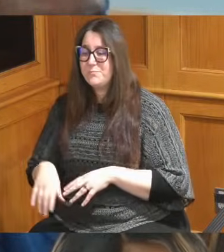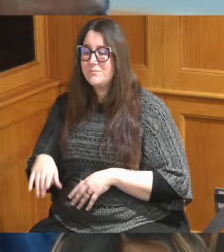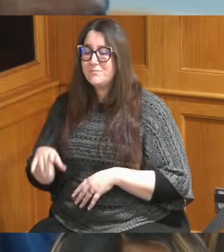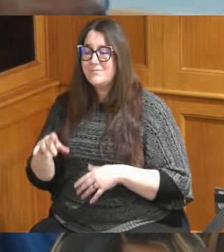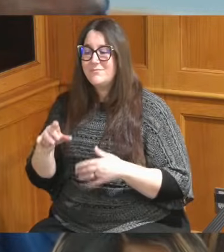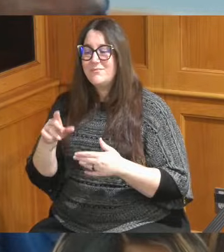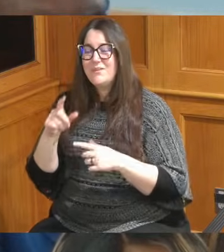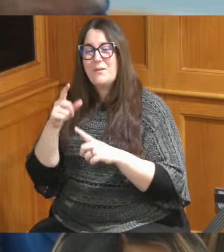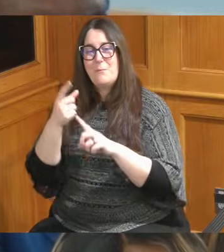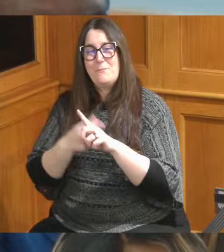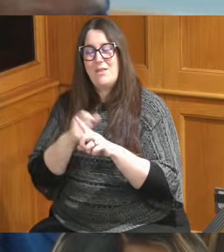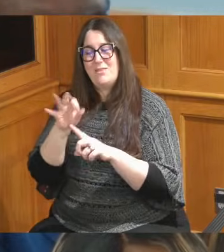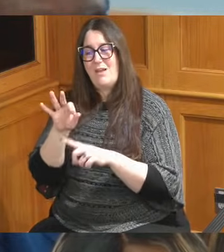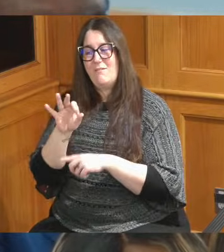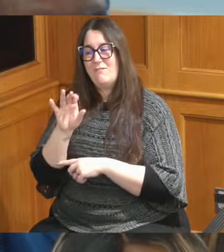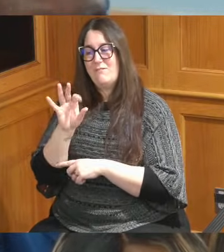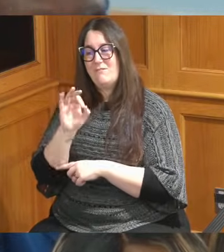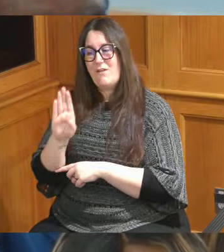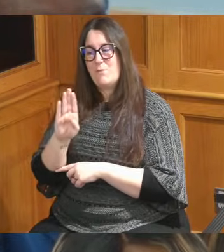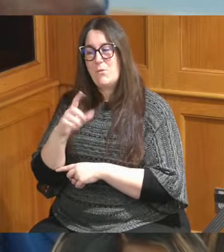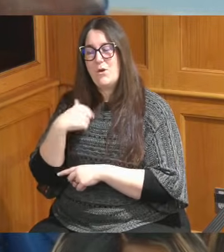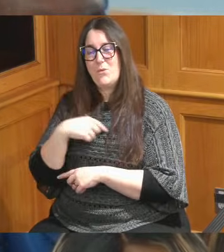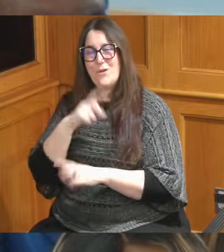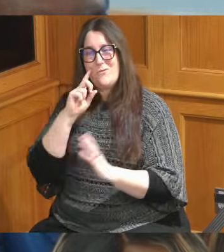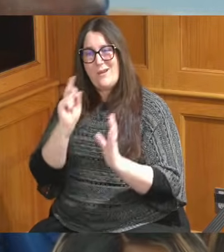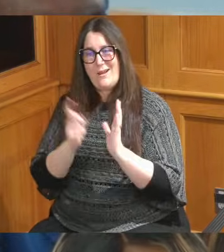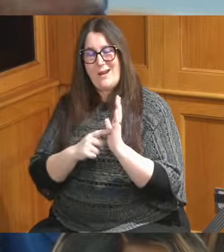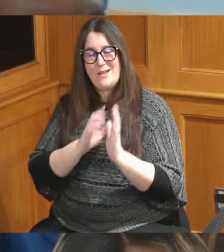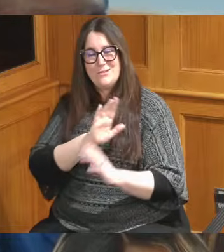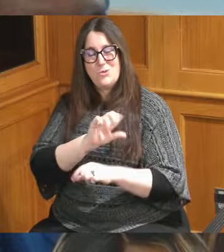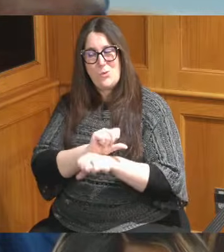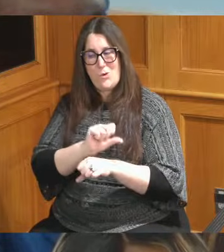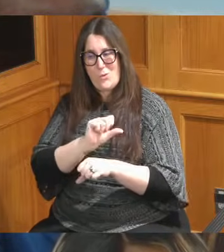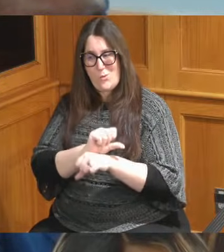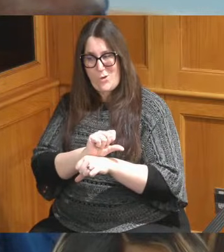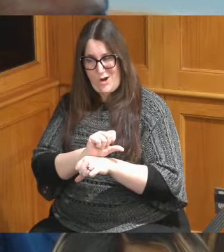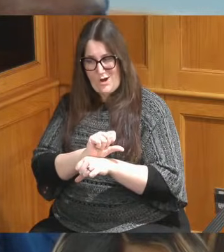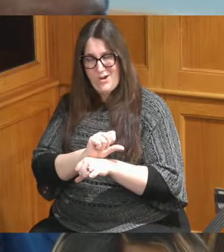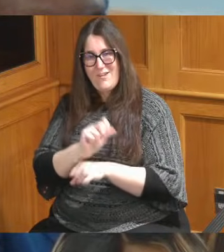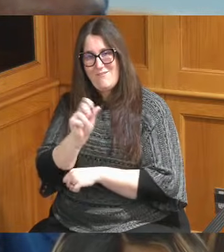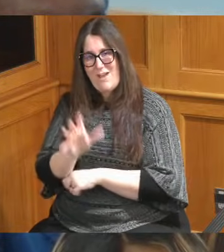the month of February, Hamilton County recognizes the contributions of African-American citizens to